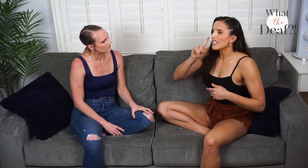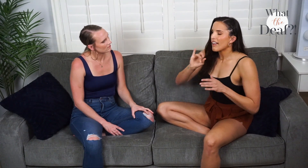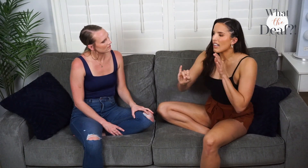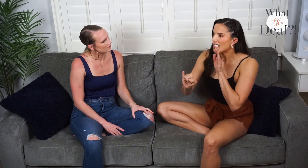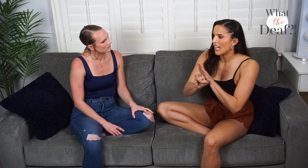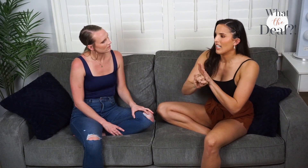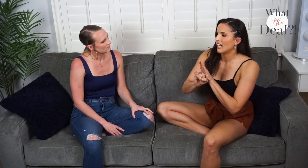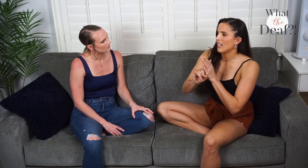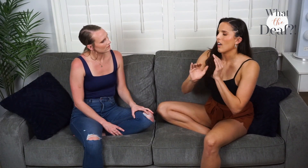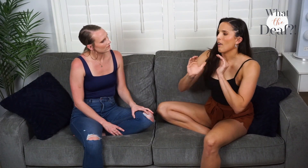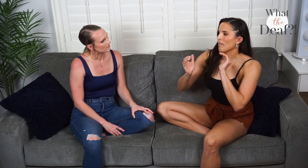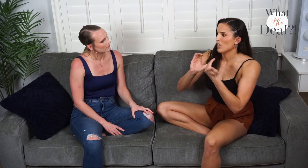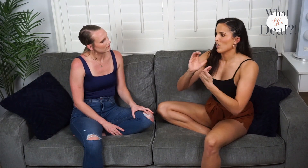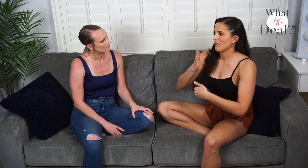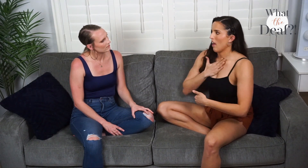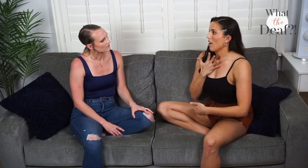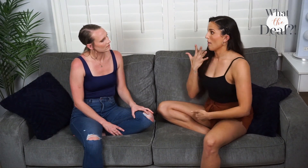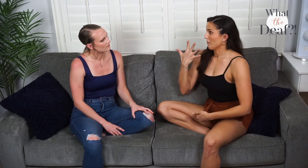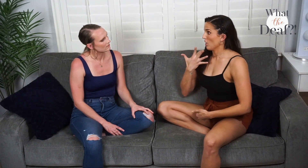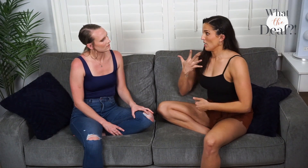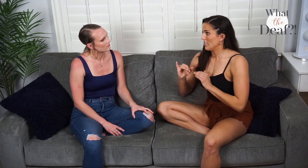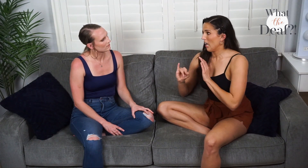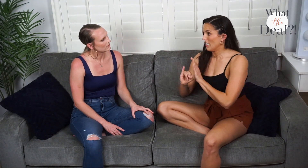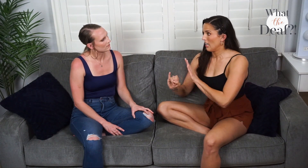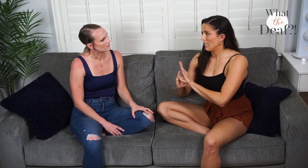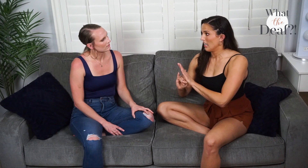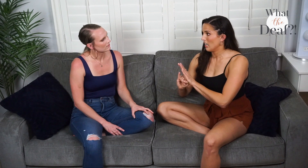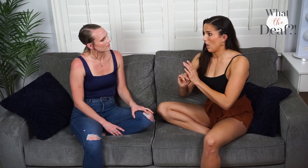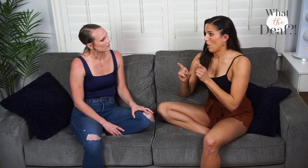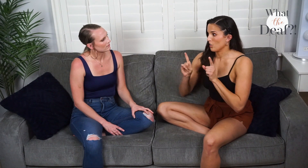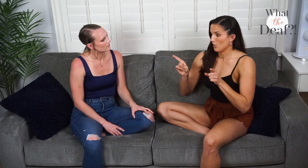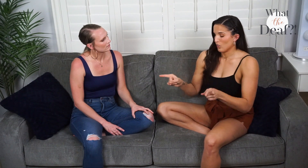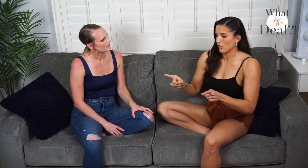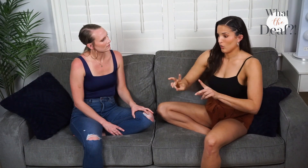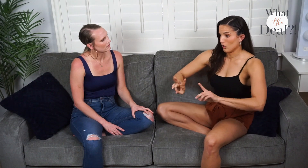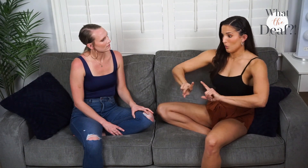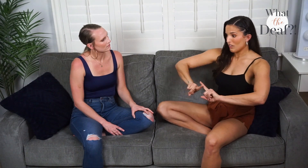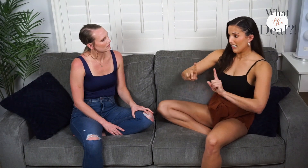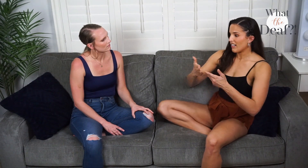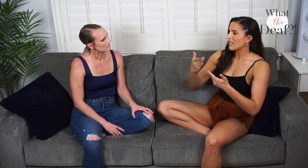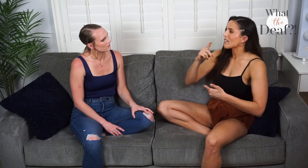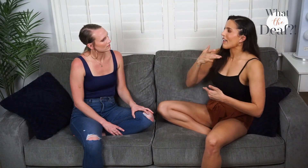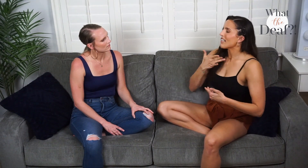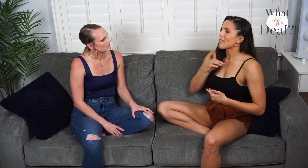but I feel like with the deaf identity, comparing to my appearance are two completely different things